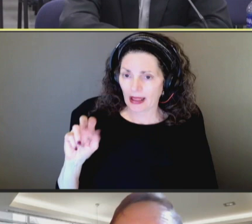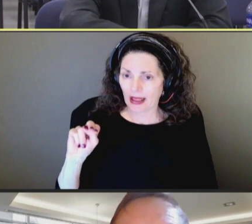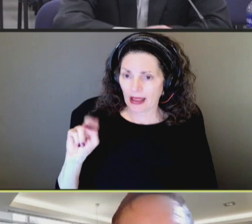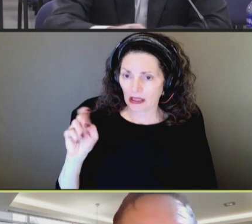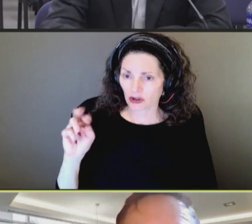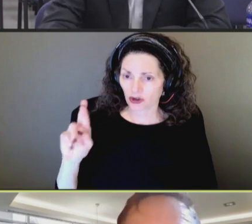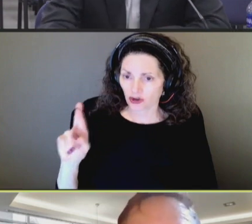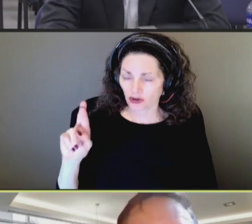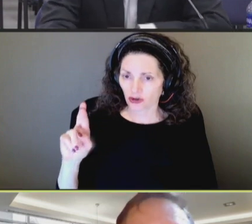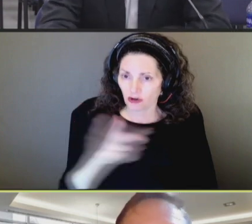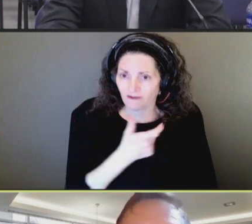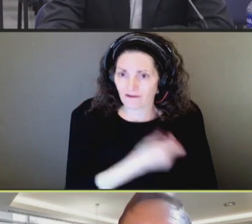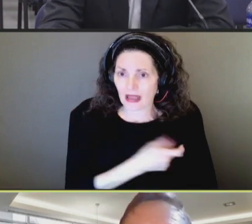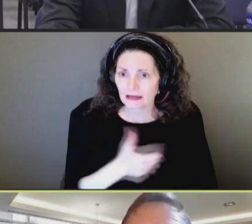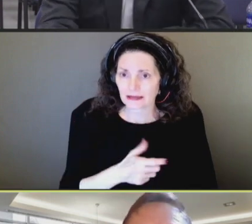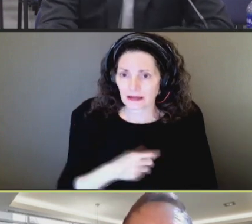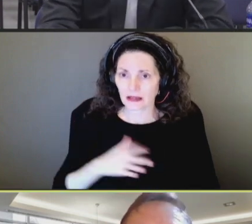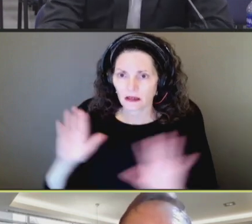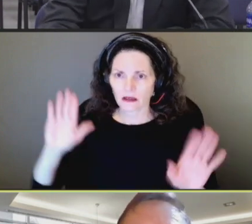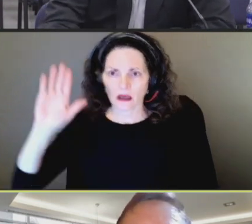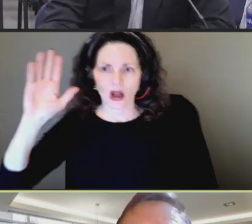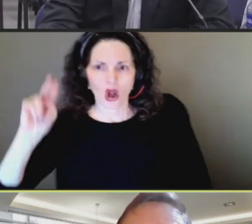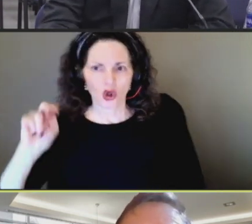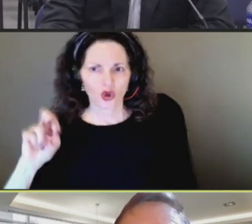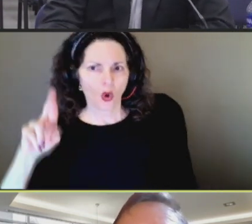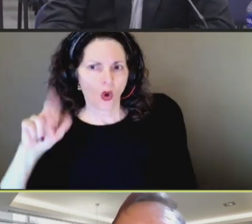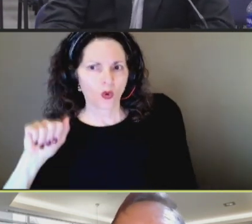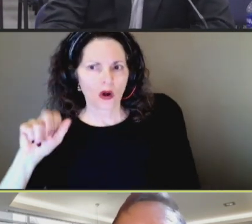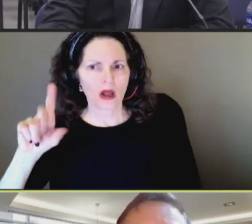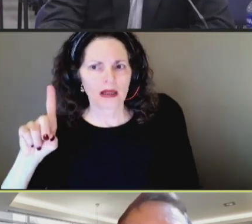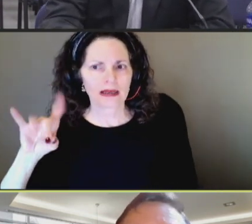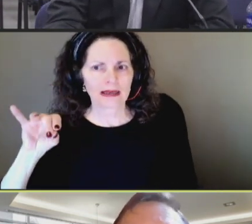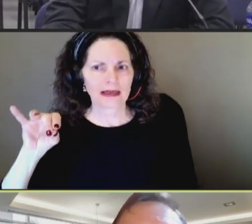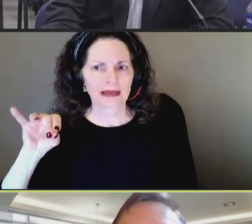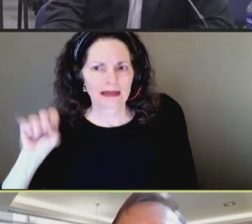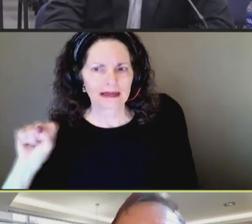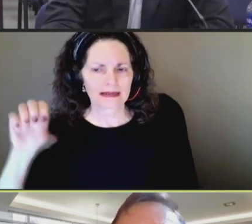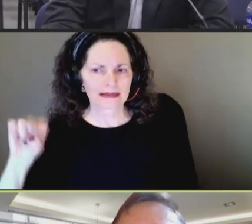Nora Disis: If I could answer this, this is critically important. In fact,